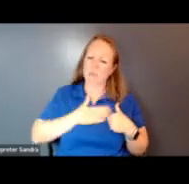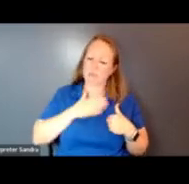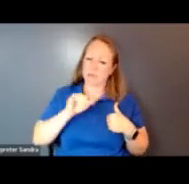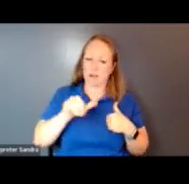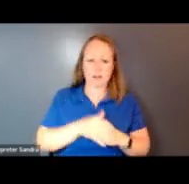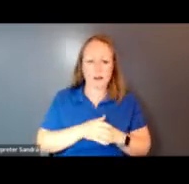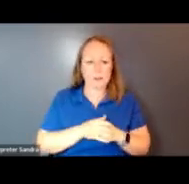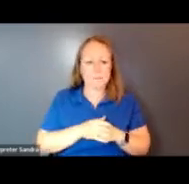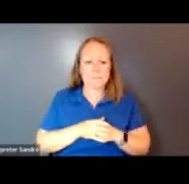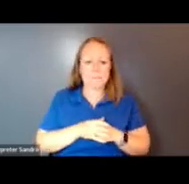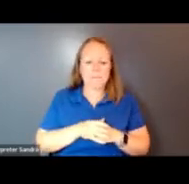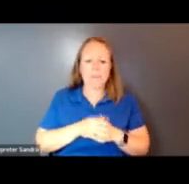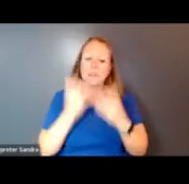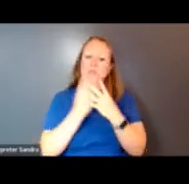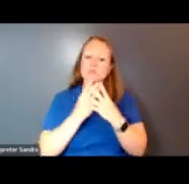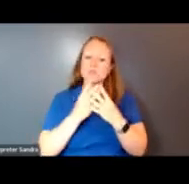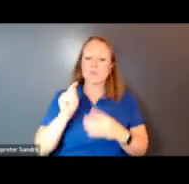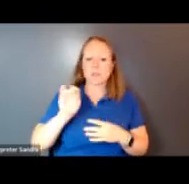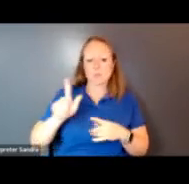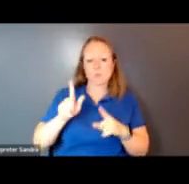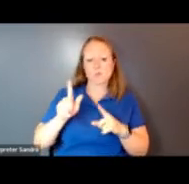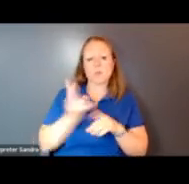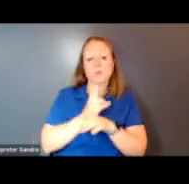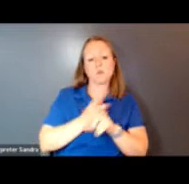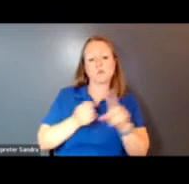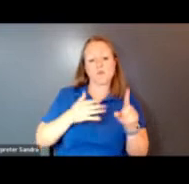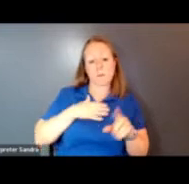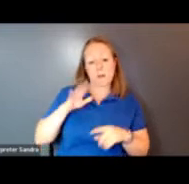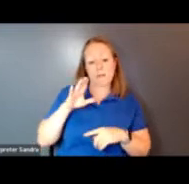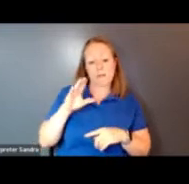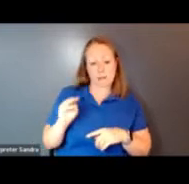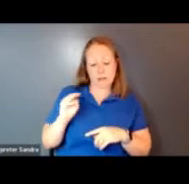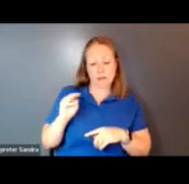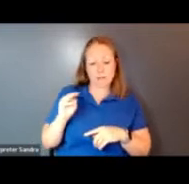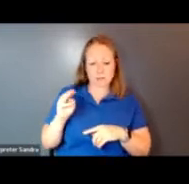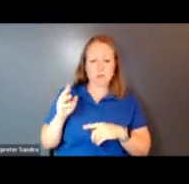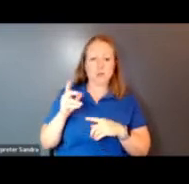tool used by my caseworker to recruit providers had to be changed to reflect my specific